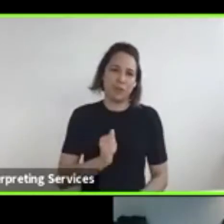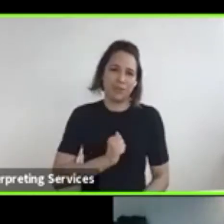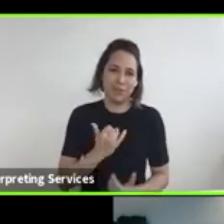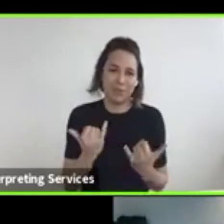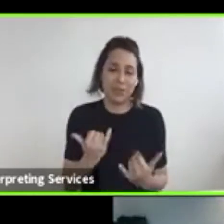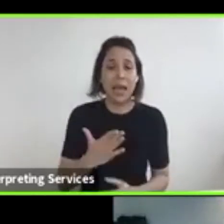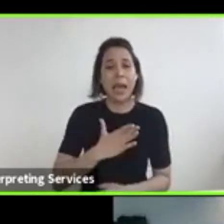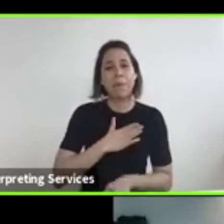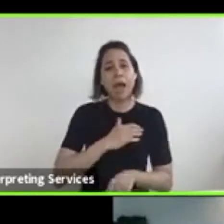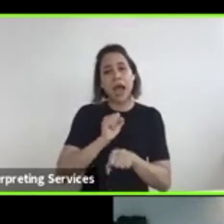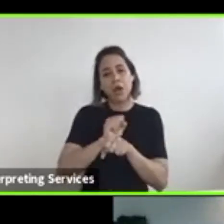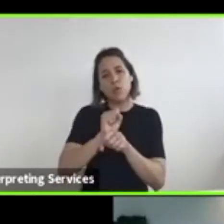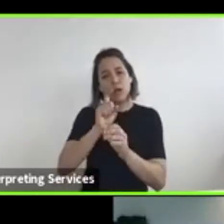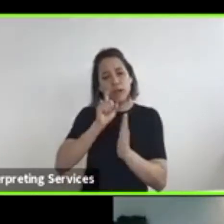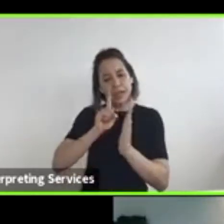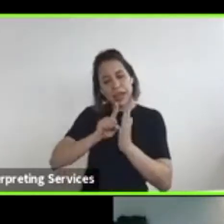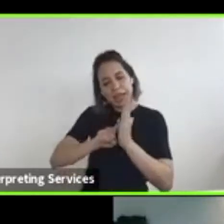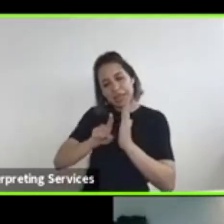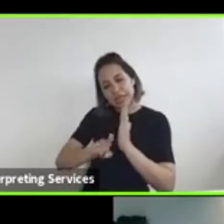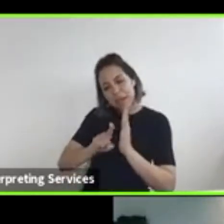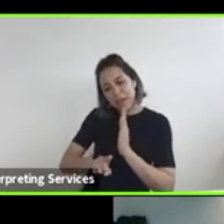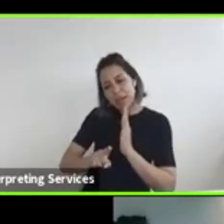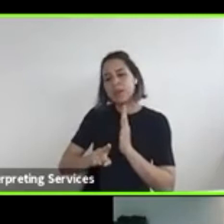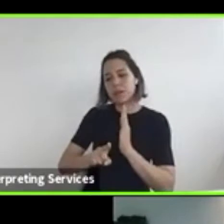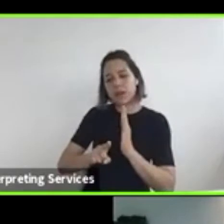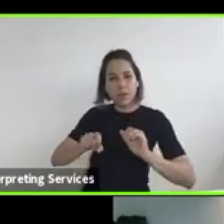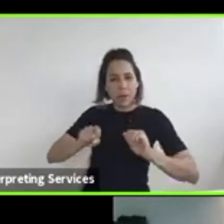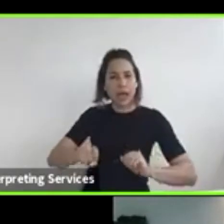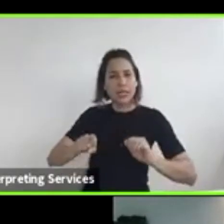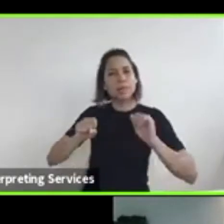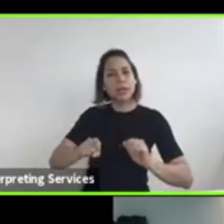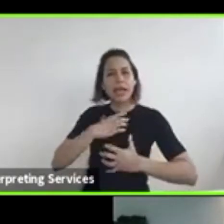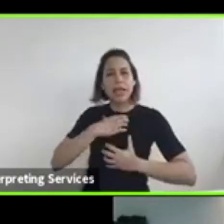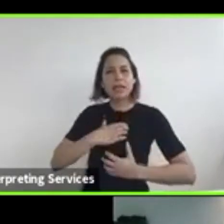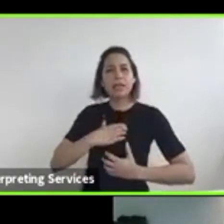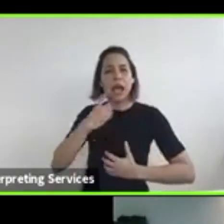VIABILITY OF DESIRES FOR INDIGENOUS GROWTH. I'M A MULTIDISCIPLINARY ARTIST I BEGAN CARVING